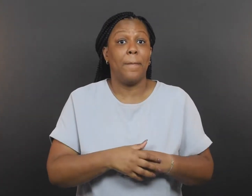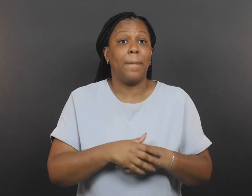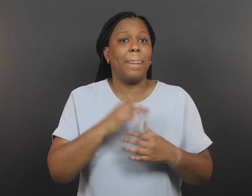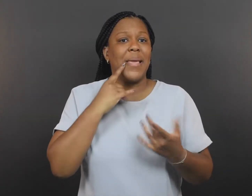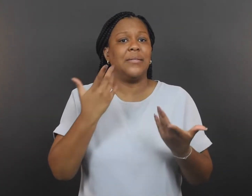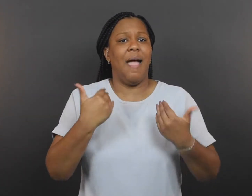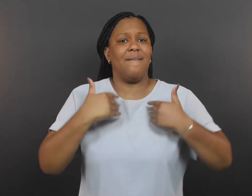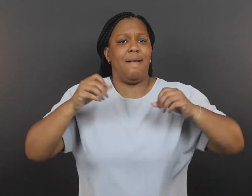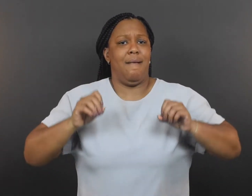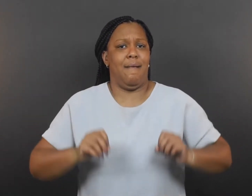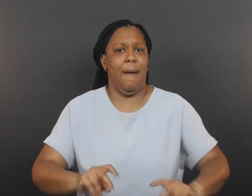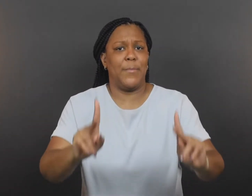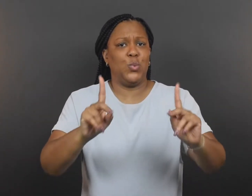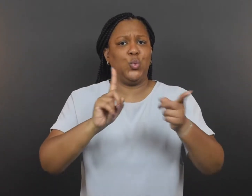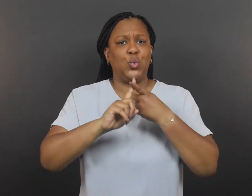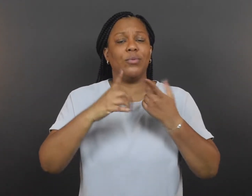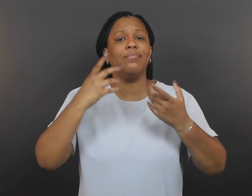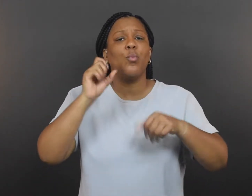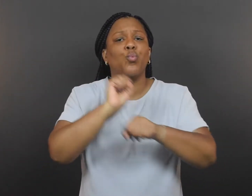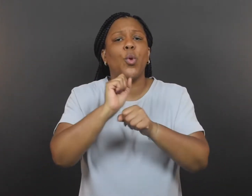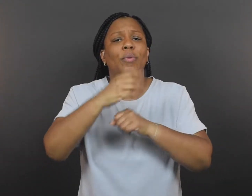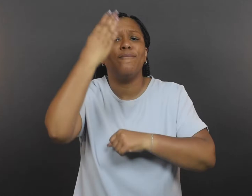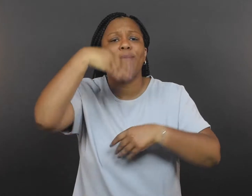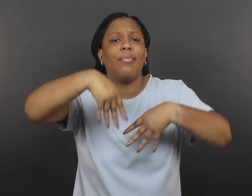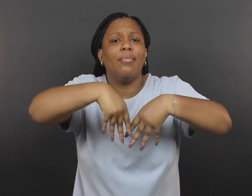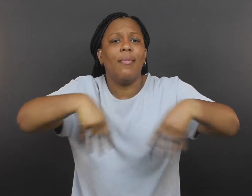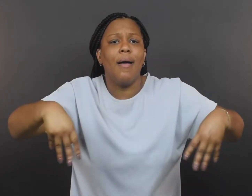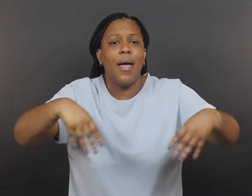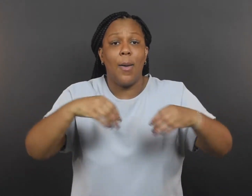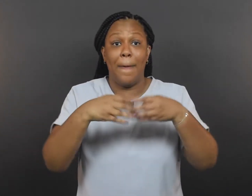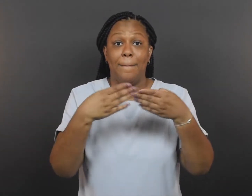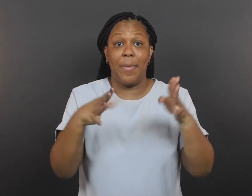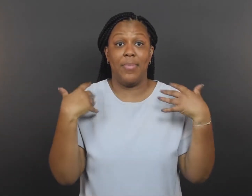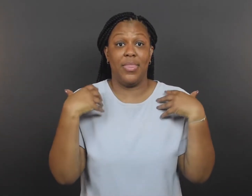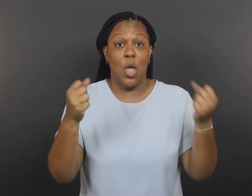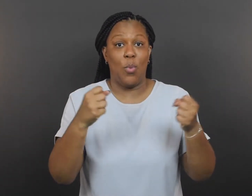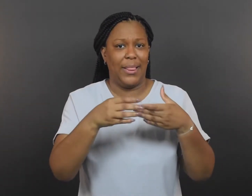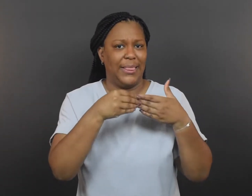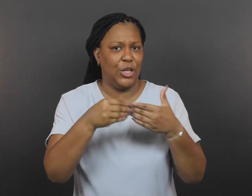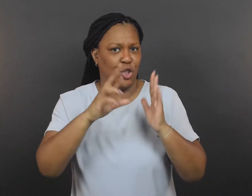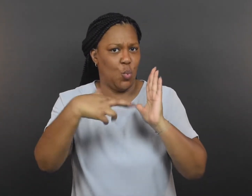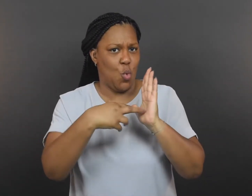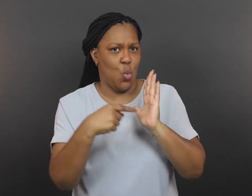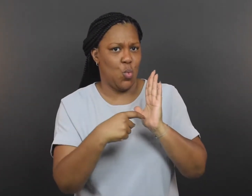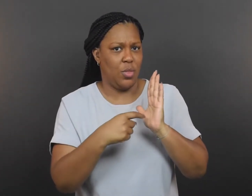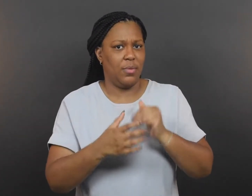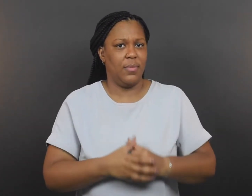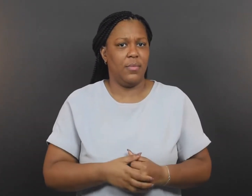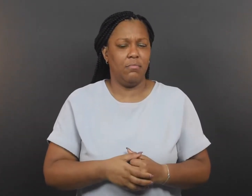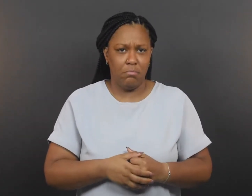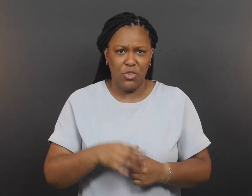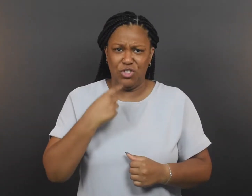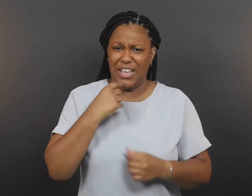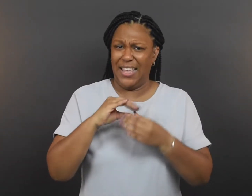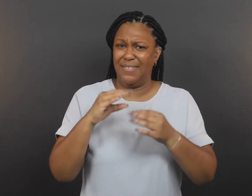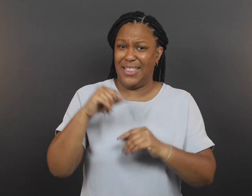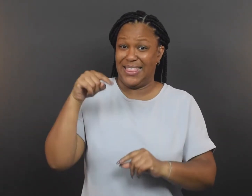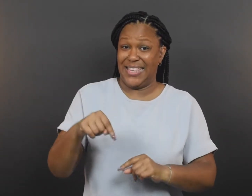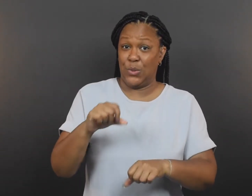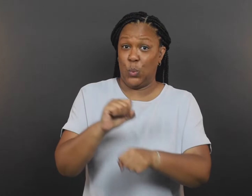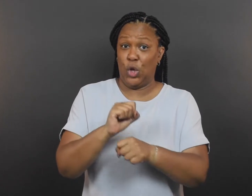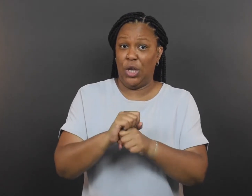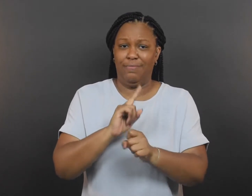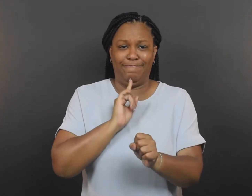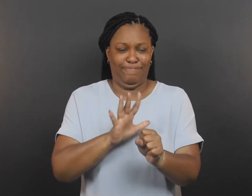to be on the frontlines of public health in a leadership role,” Jessica says. “This work has